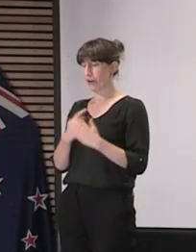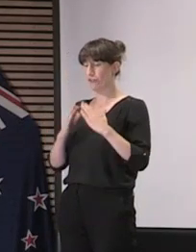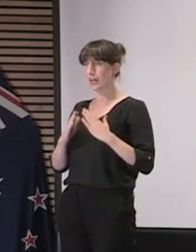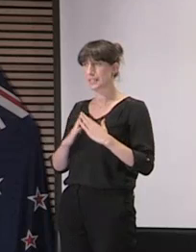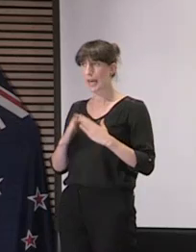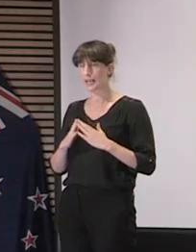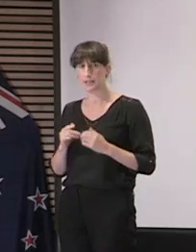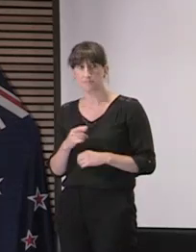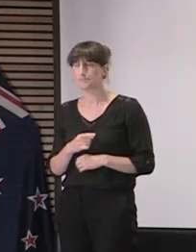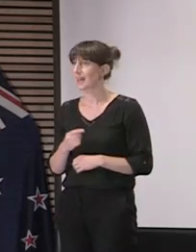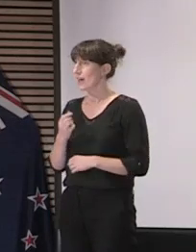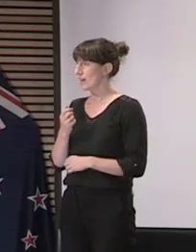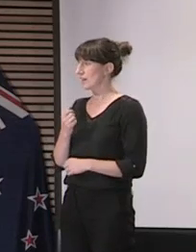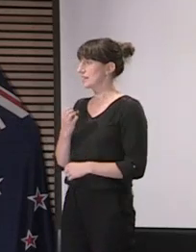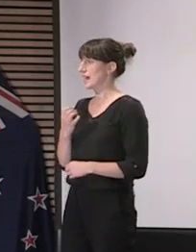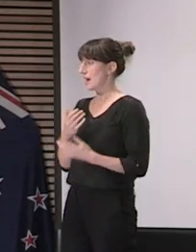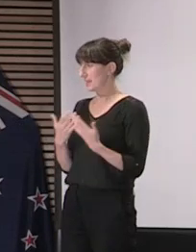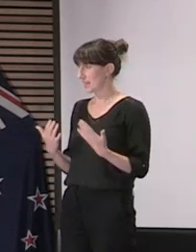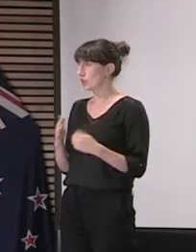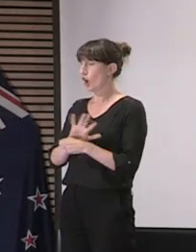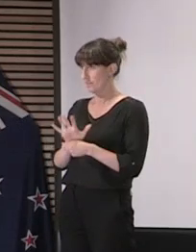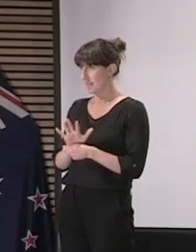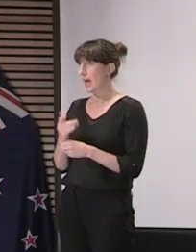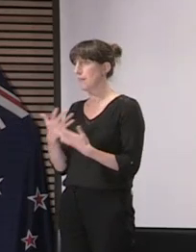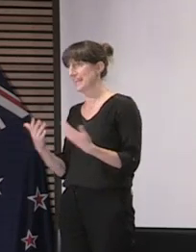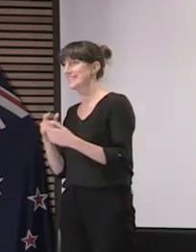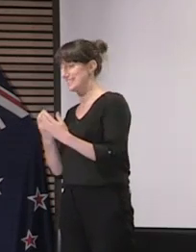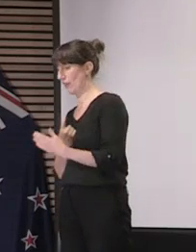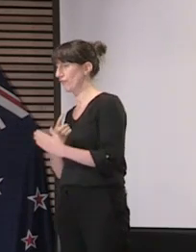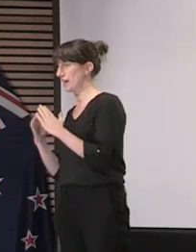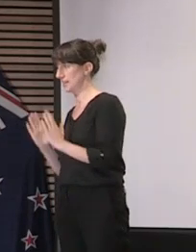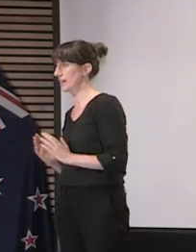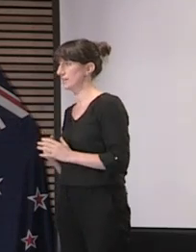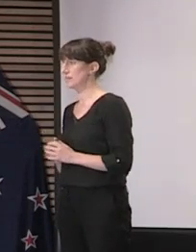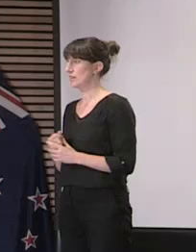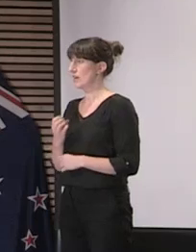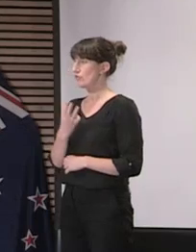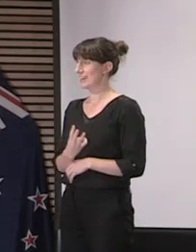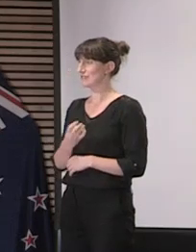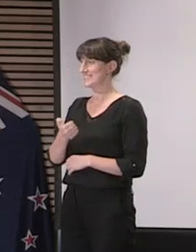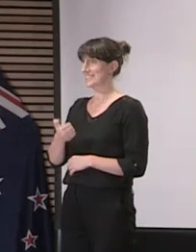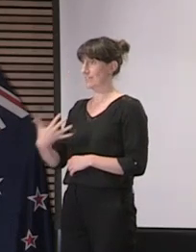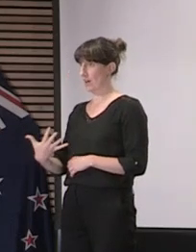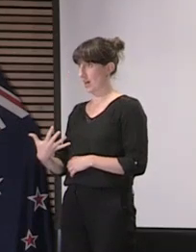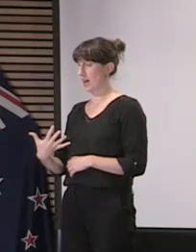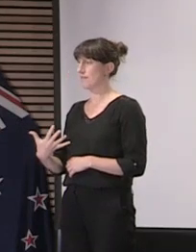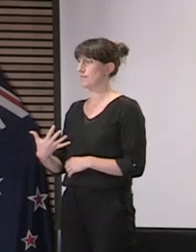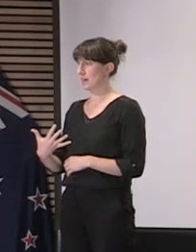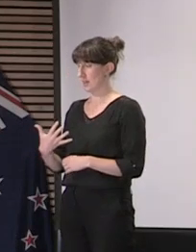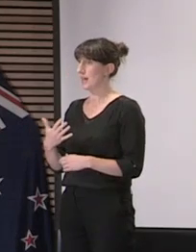How many staff have COVID-19?